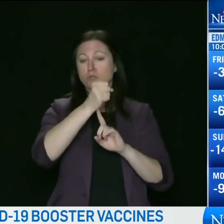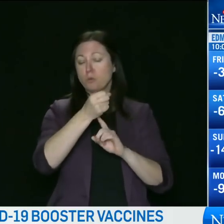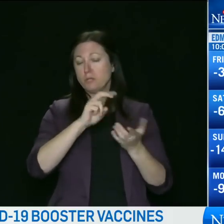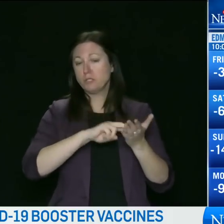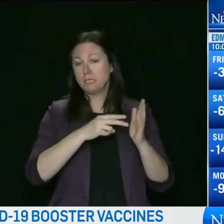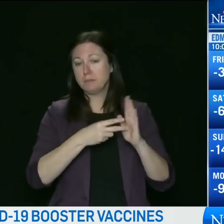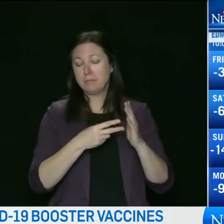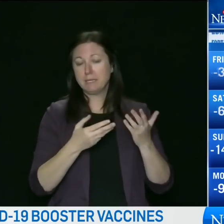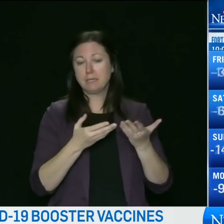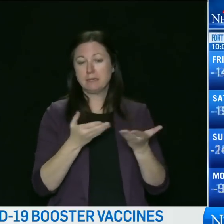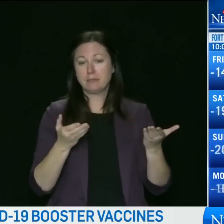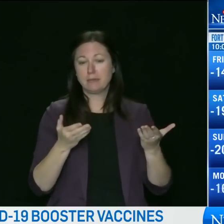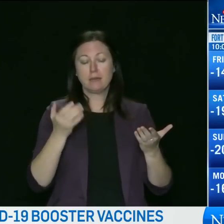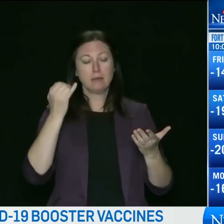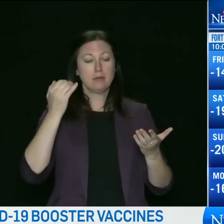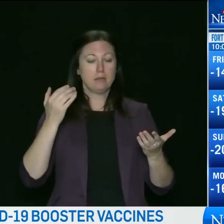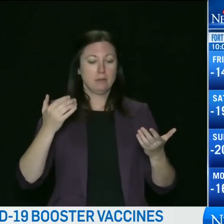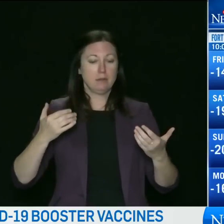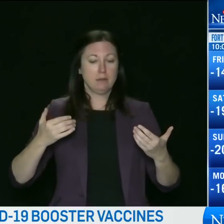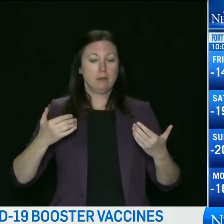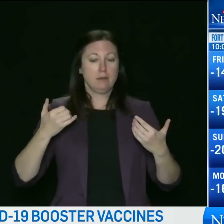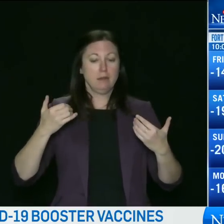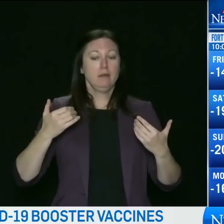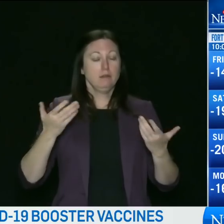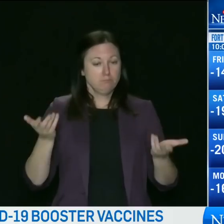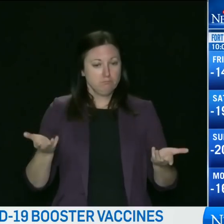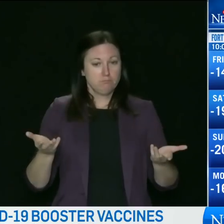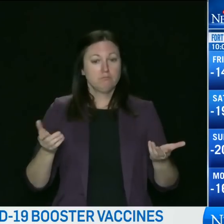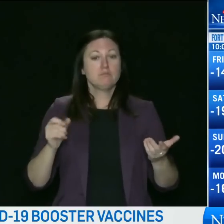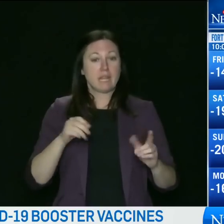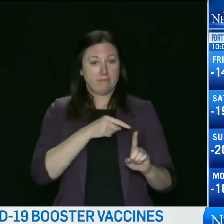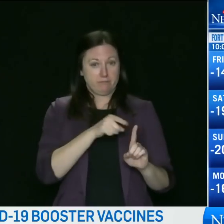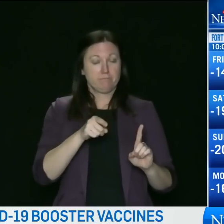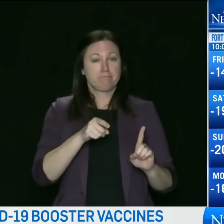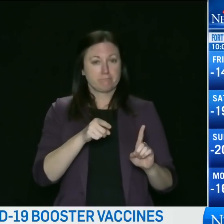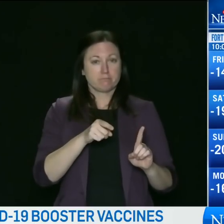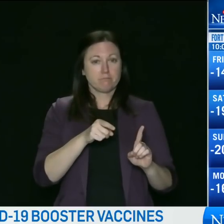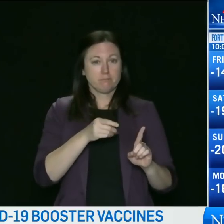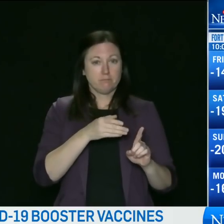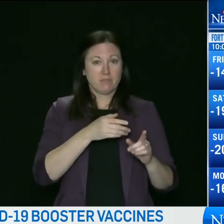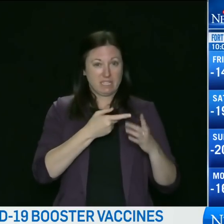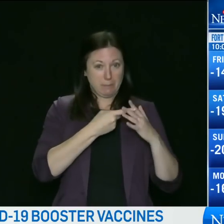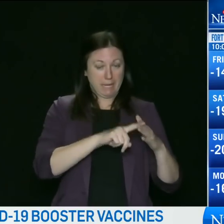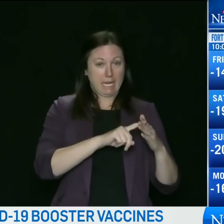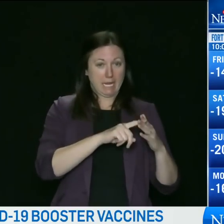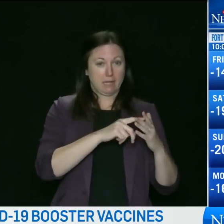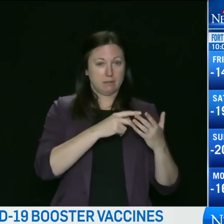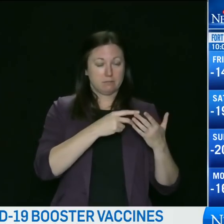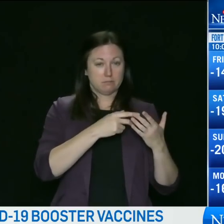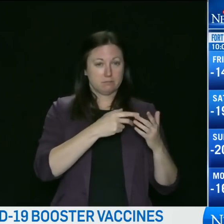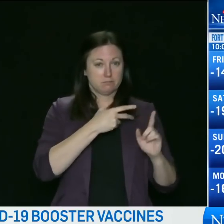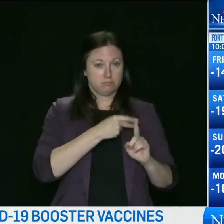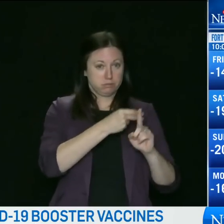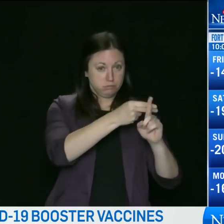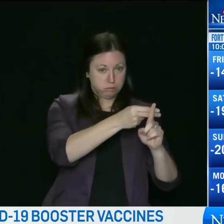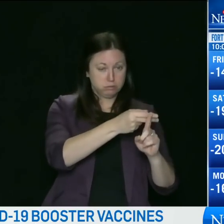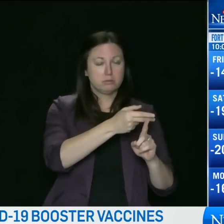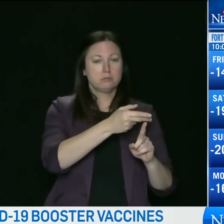YES, THAT IS DIDN'T CIRCUMSTANCES. AND SOME PEOPLE IN THE YOUNGER